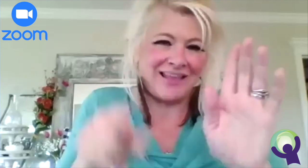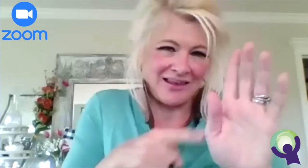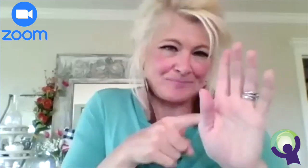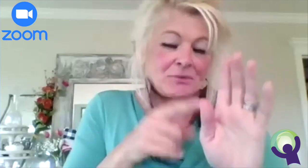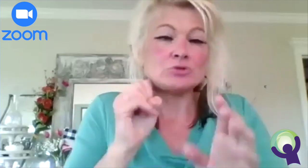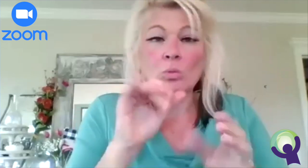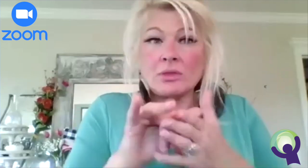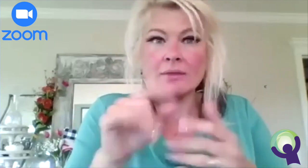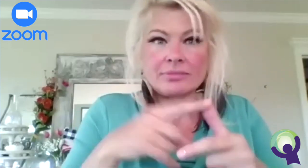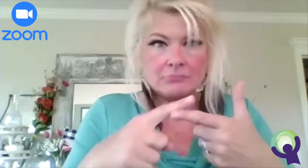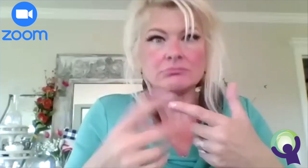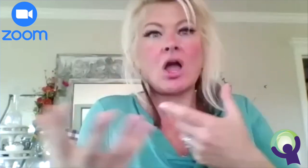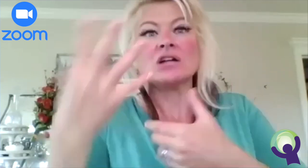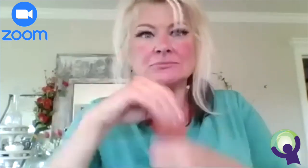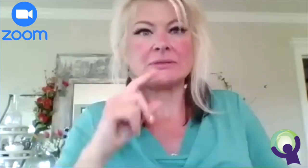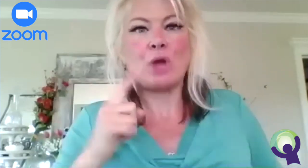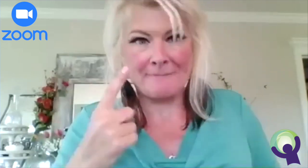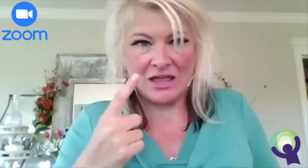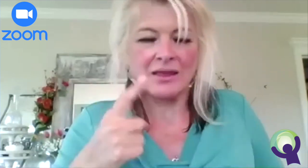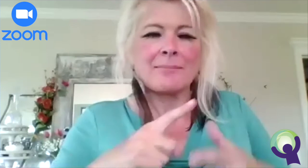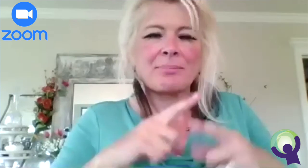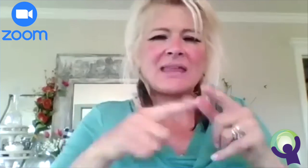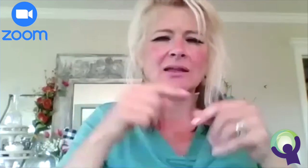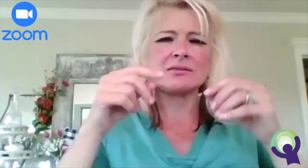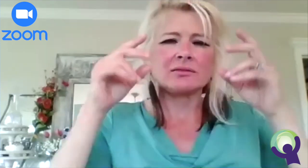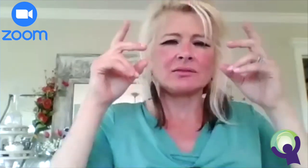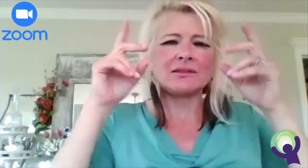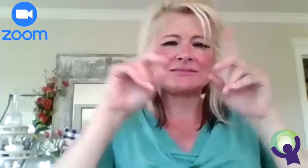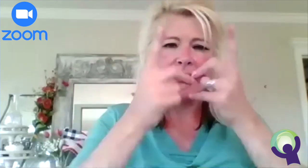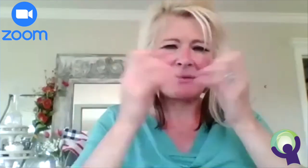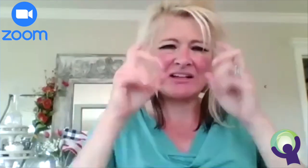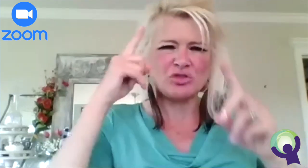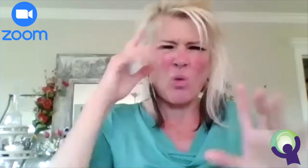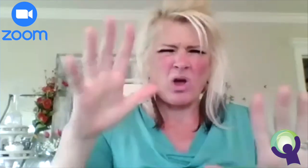they add that as the second one. But the autism is the primary one.